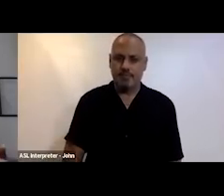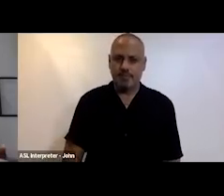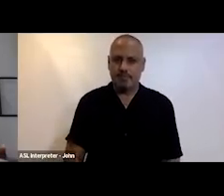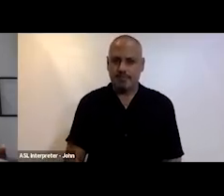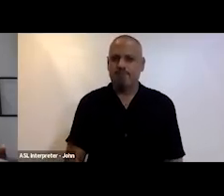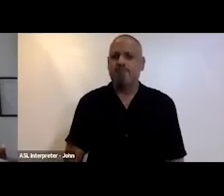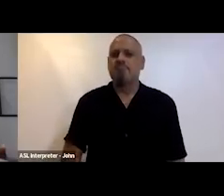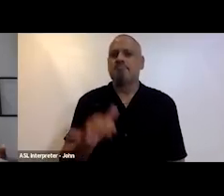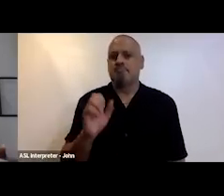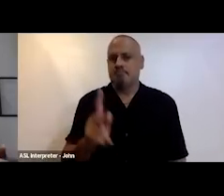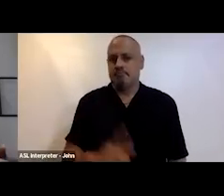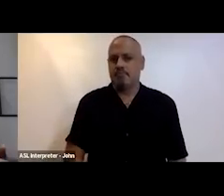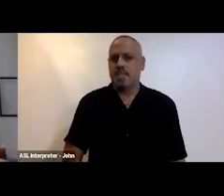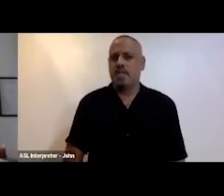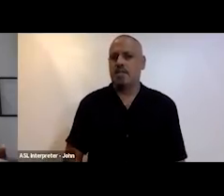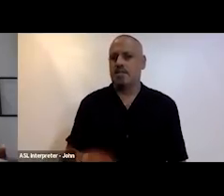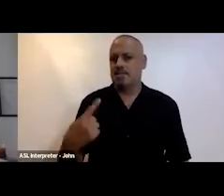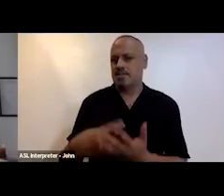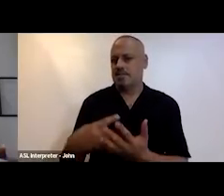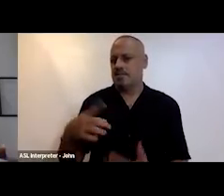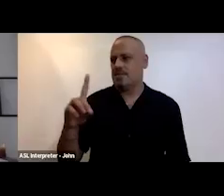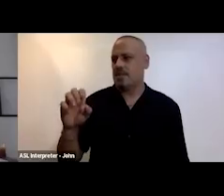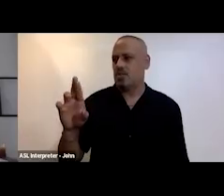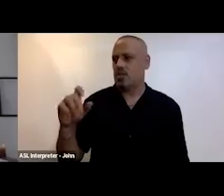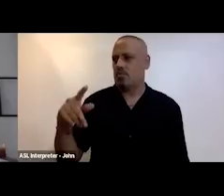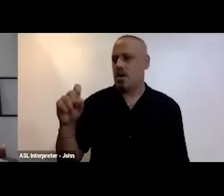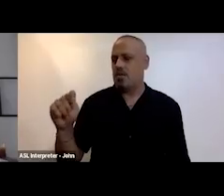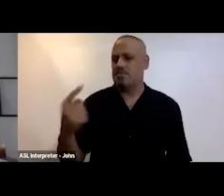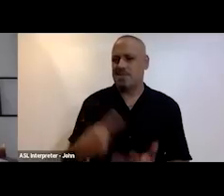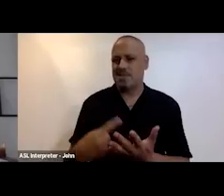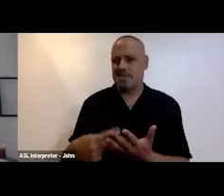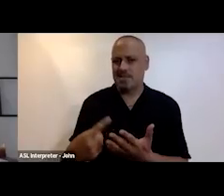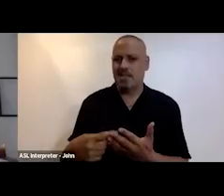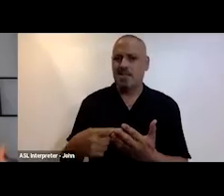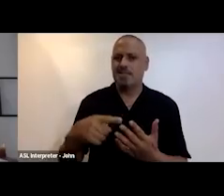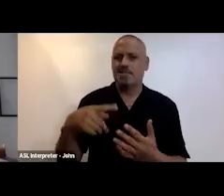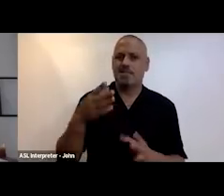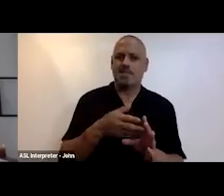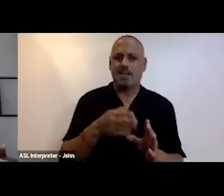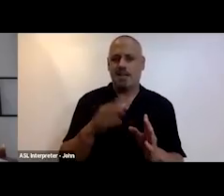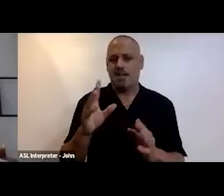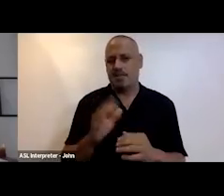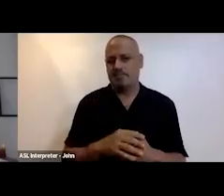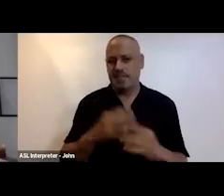Okay. And Dr. Ponce talked a bit about the psychotic disorders. I've summarized a bit about the hallucinations and delusions here,